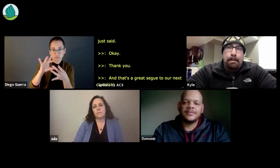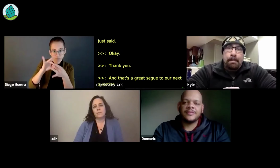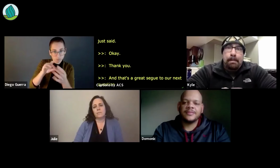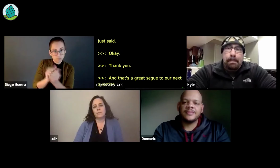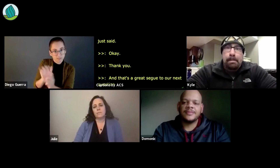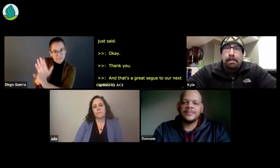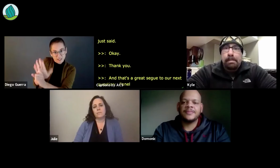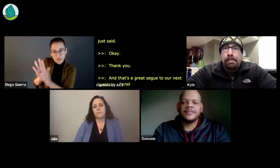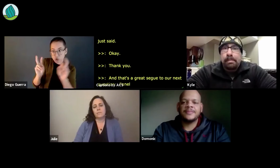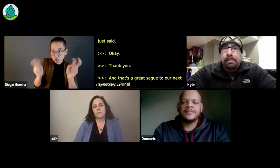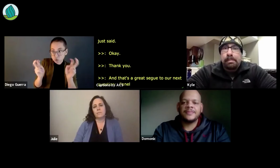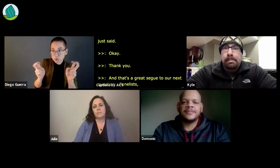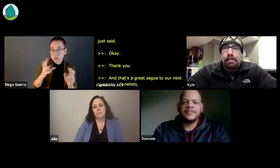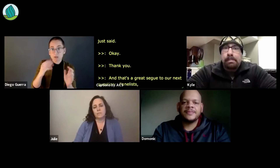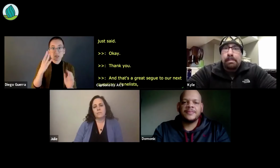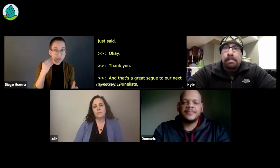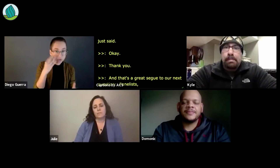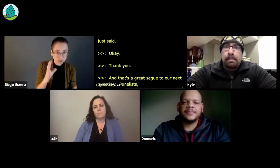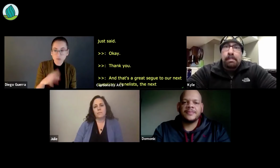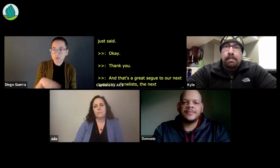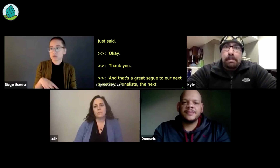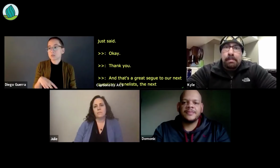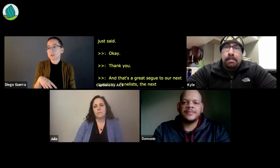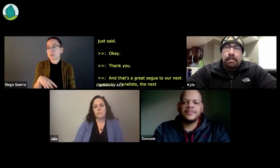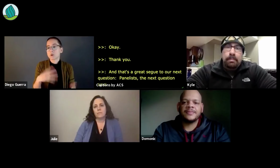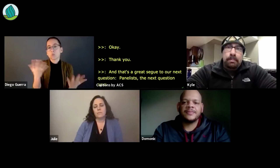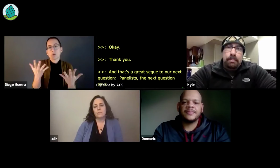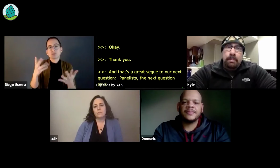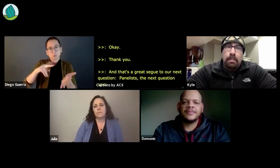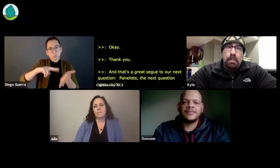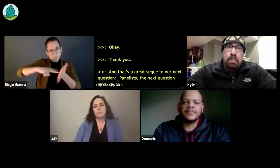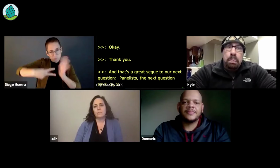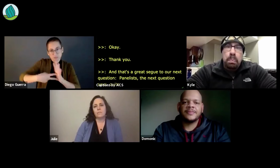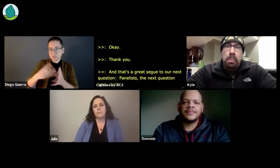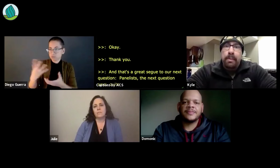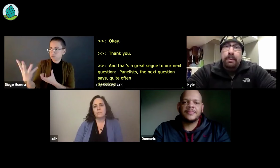being a part of the process when it's about their issues and experiences.